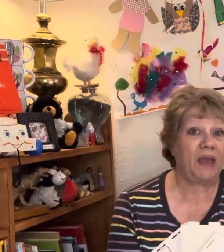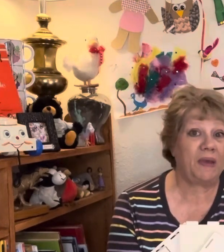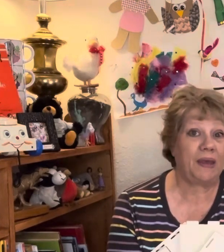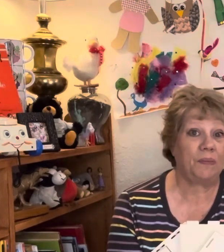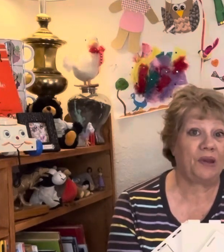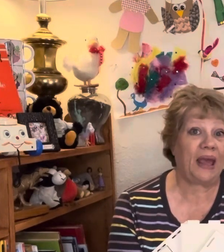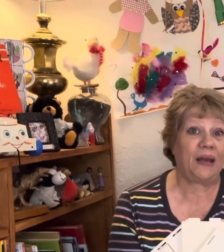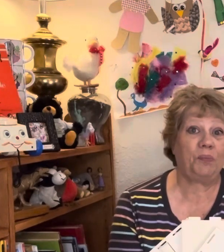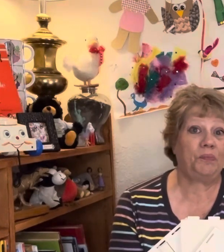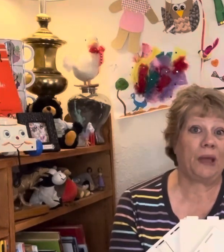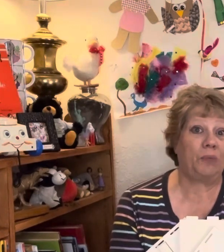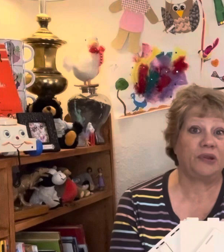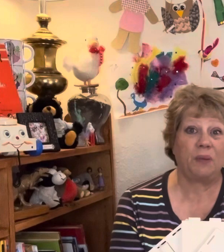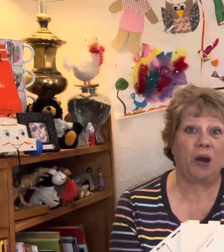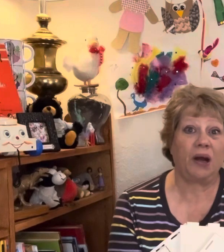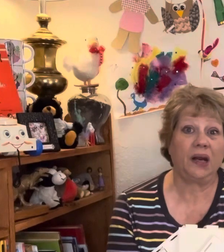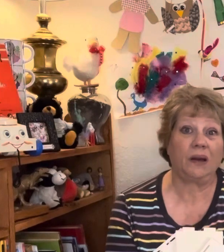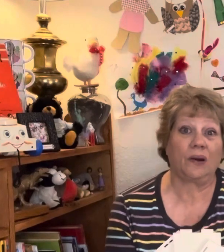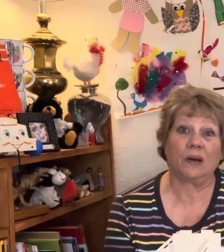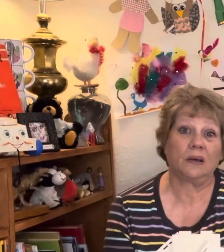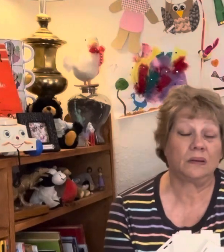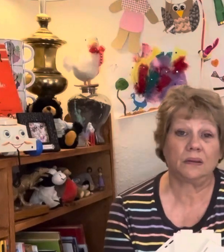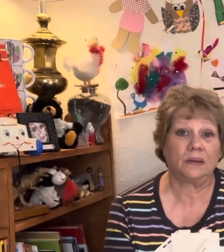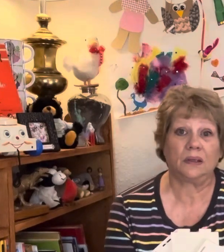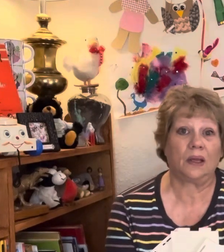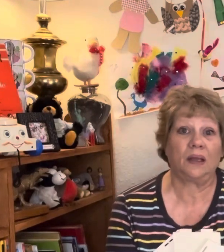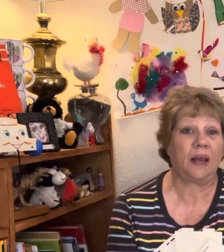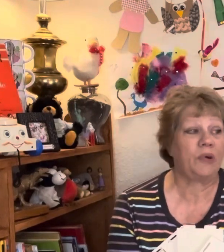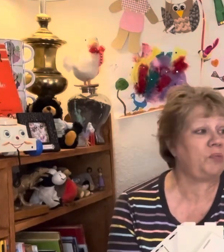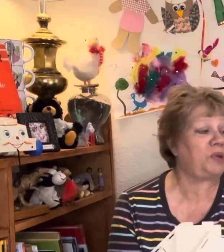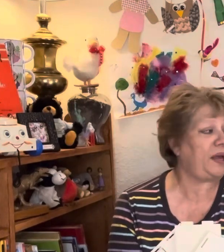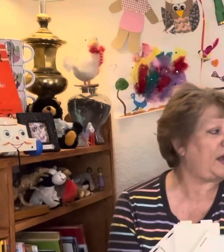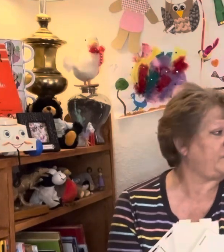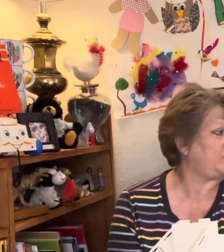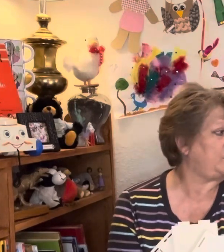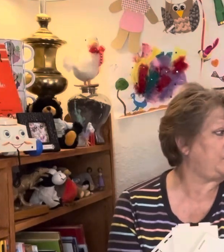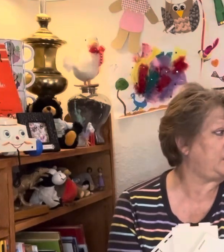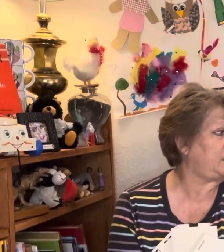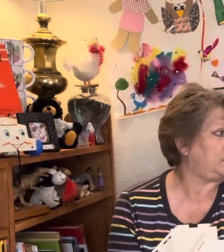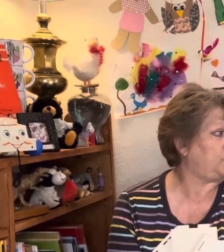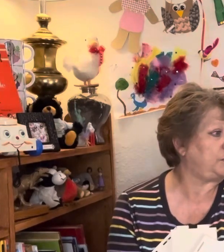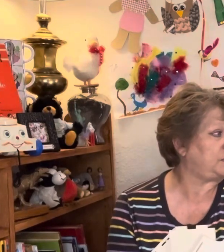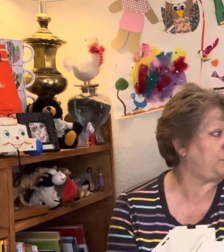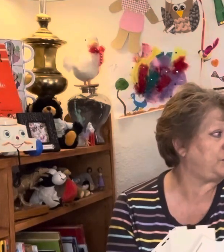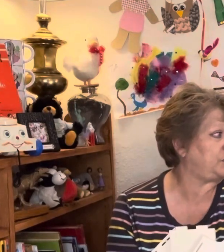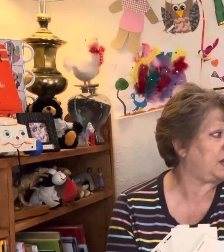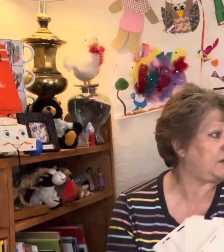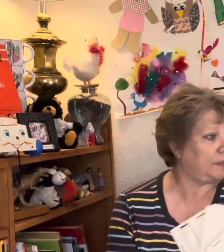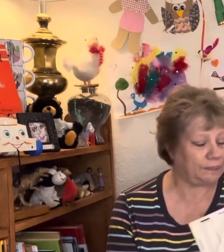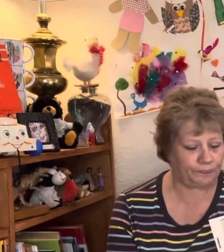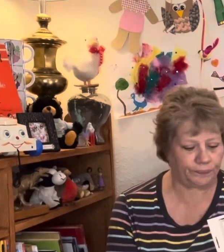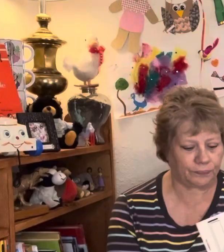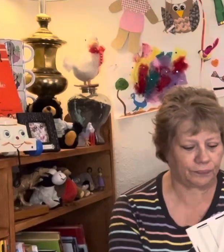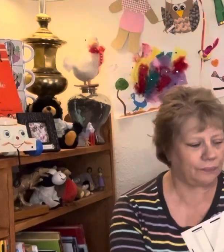So, maybe plan a birthday party, or a neighborhood play afternoon... BUSTER: You can just give them to me, I'll put them in my boats.